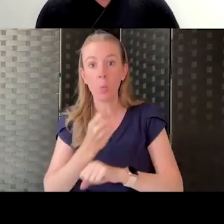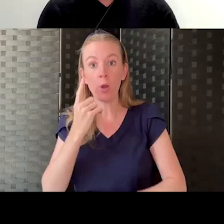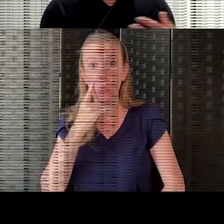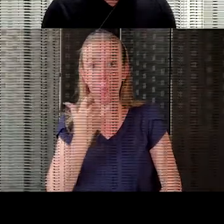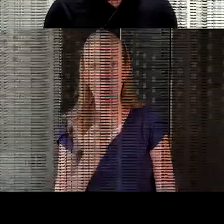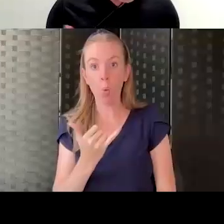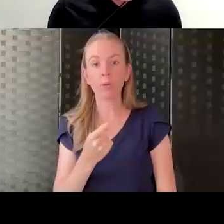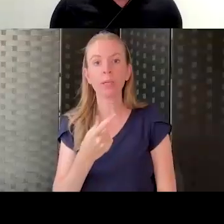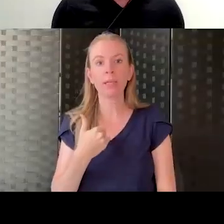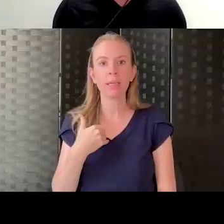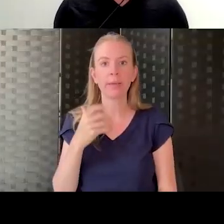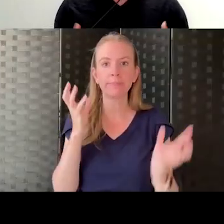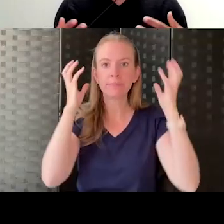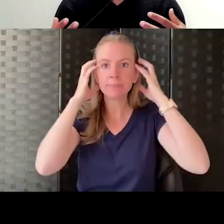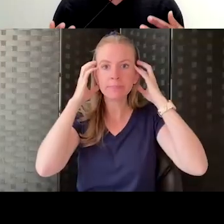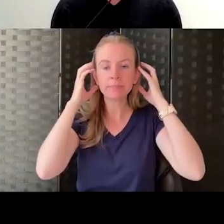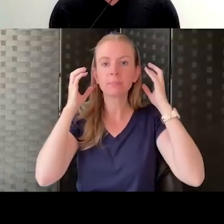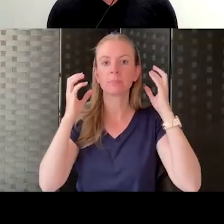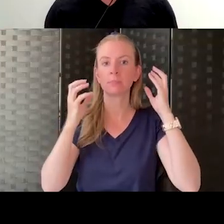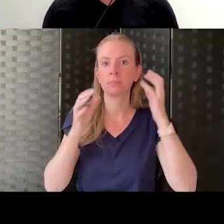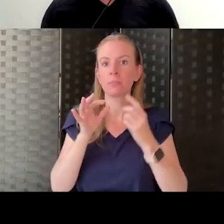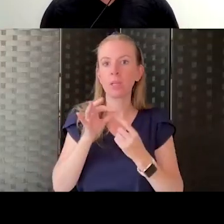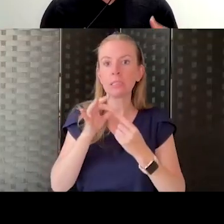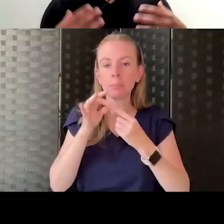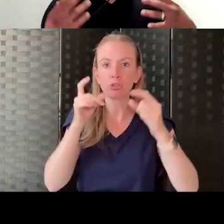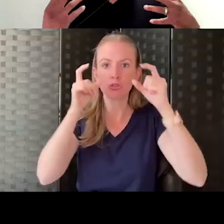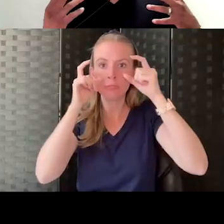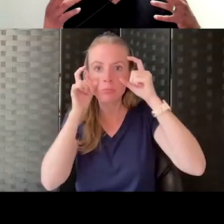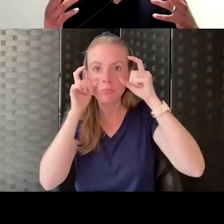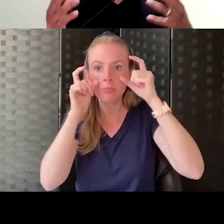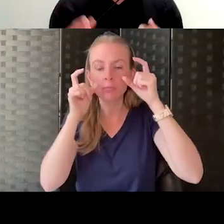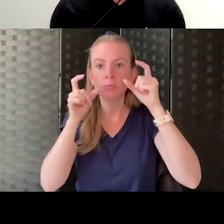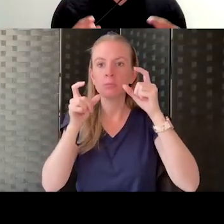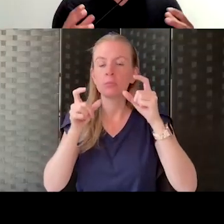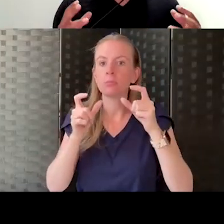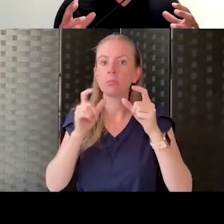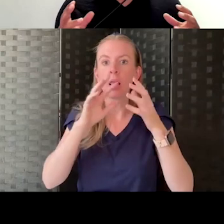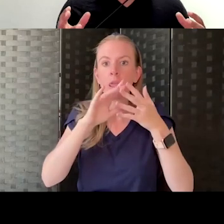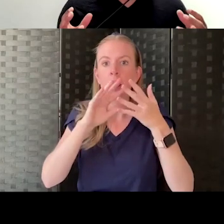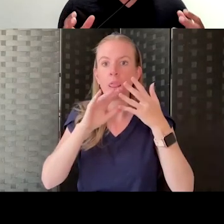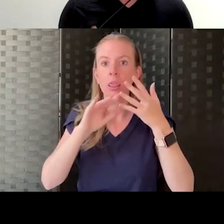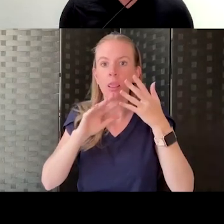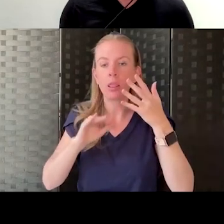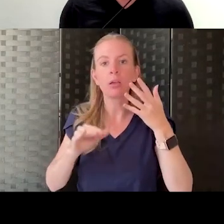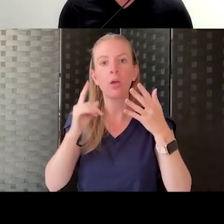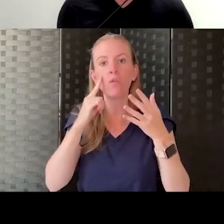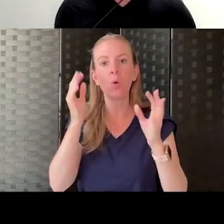had ear protection on, he had specialized lenses, it was all these things to minimize distraction.